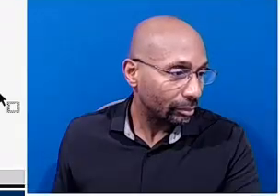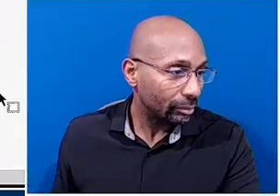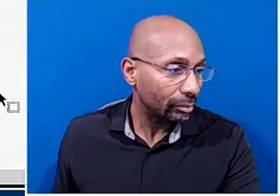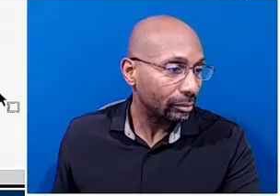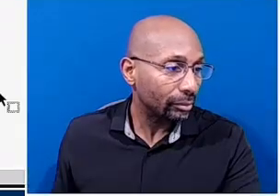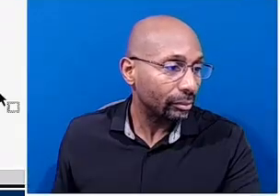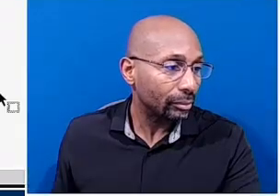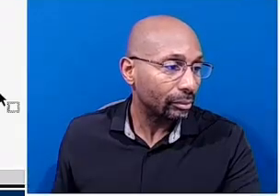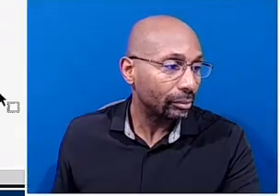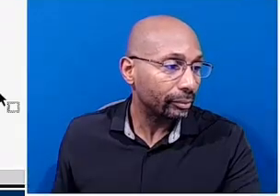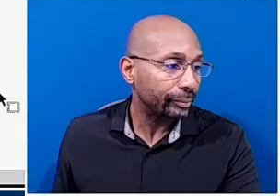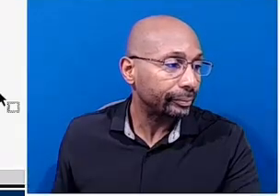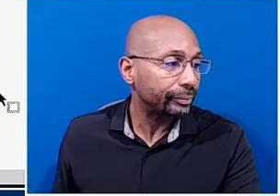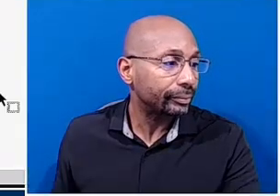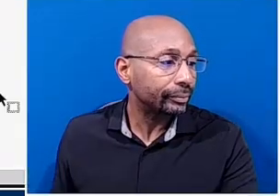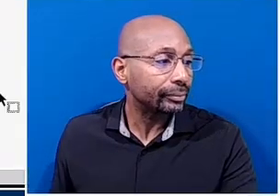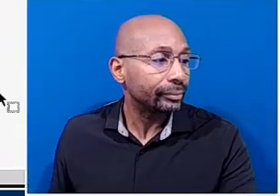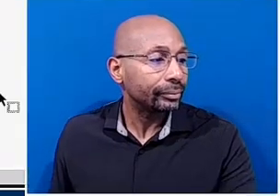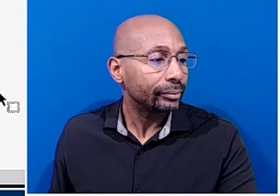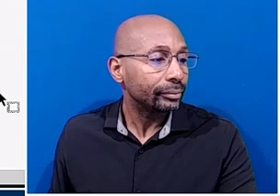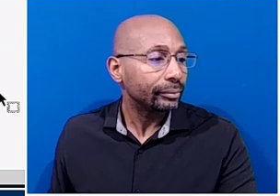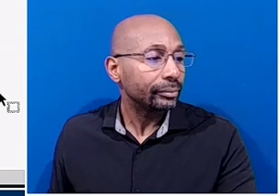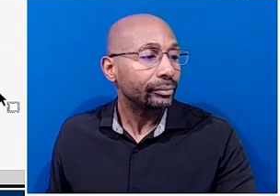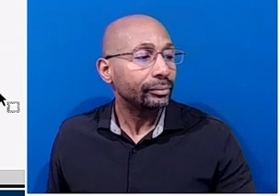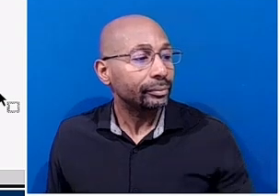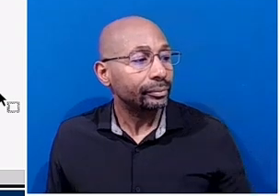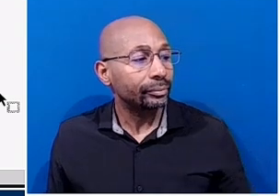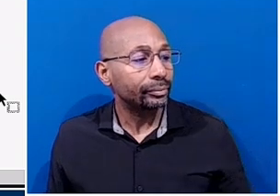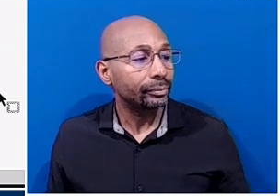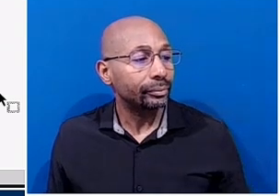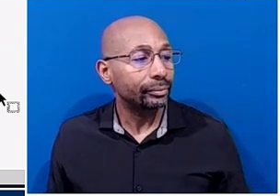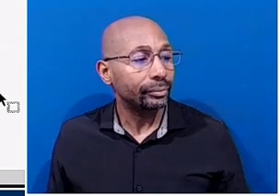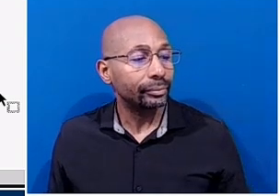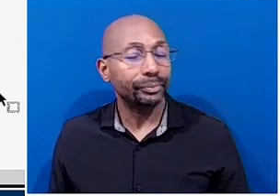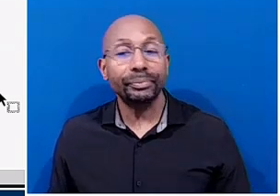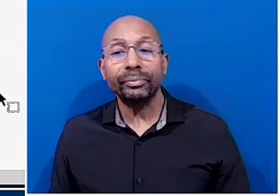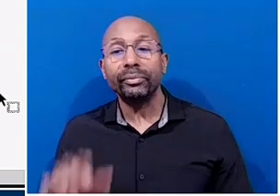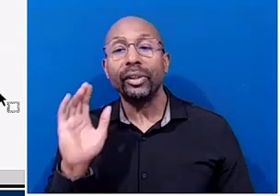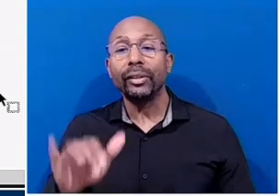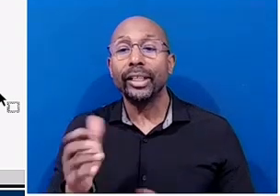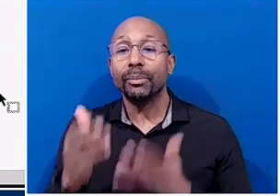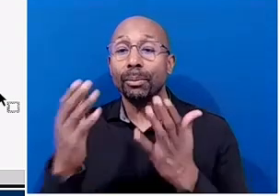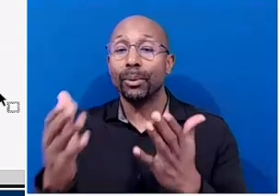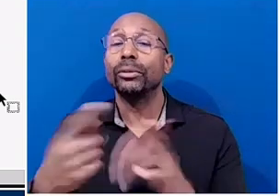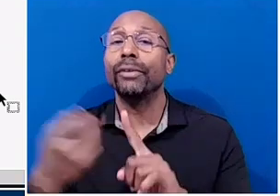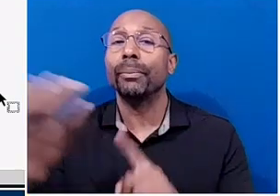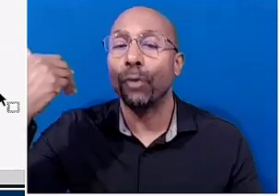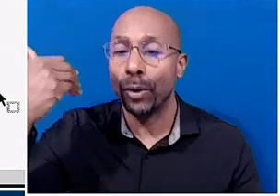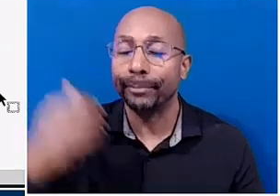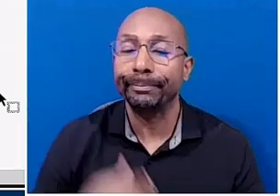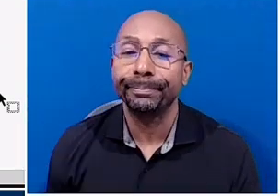proposal that the Department made last time. We did not make any changes to this one.